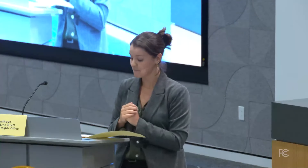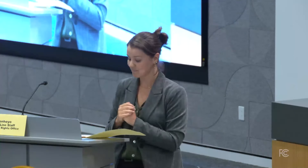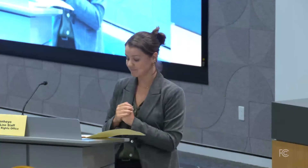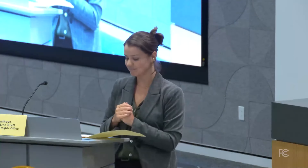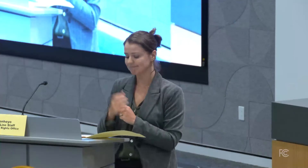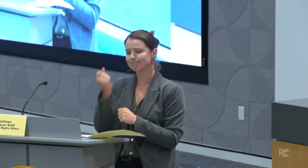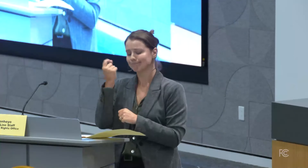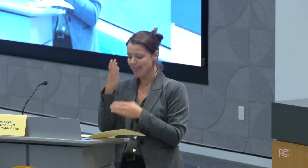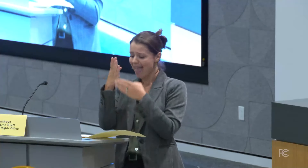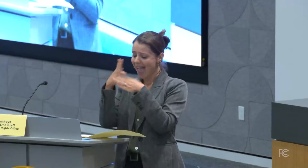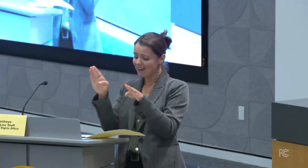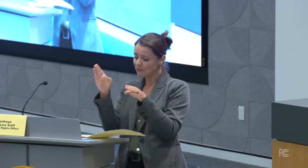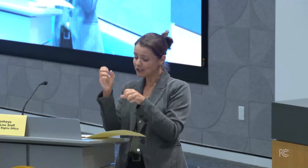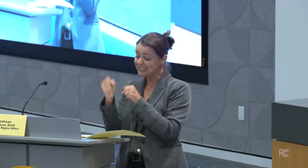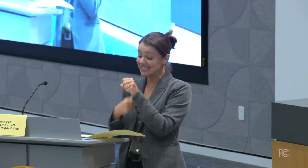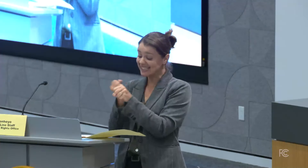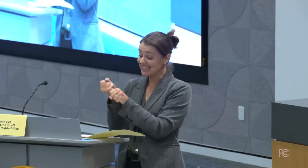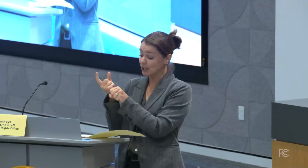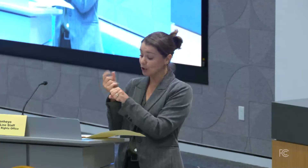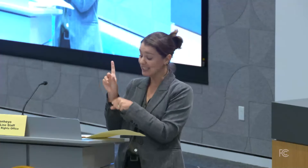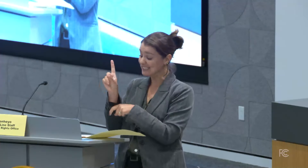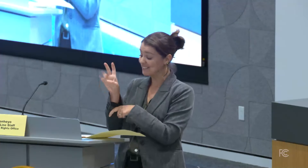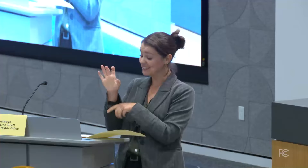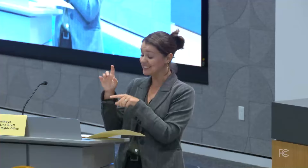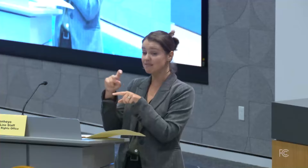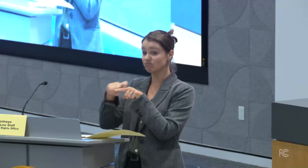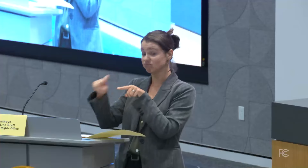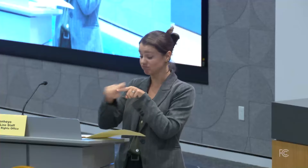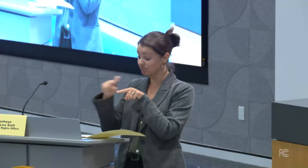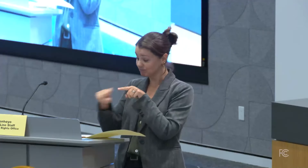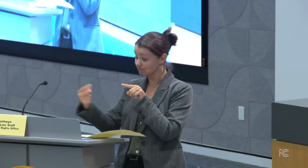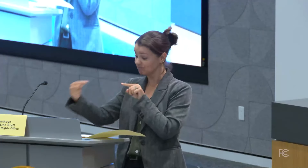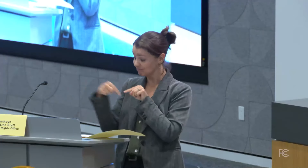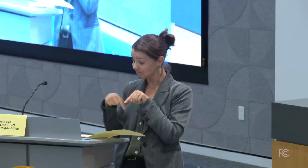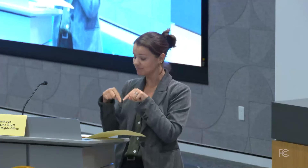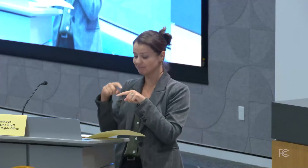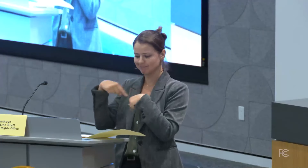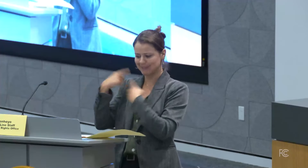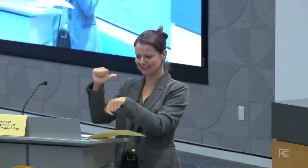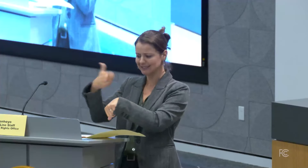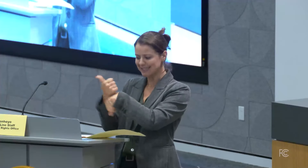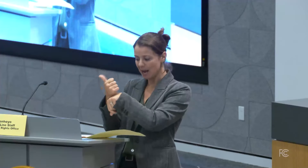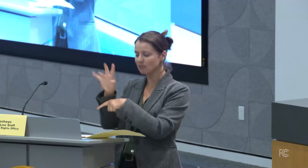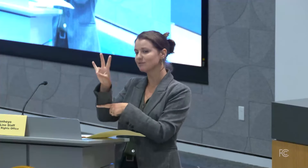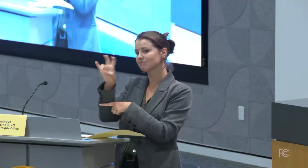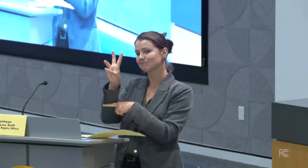INTEGRATED WITH THE FCC'S LARGER CALL CENTERS TICKETING SYSTEM.